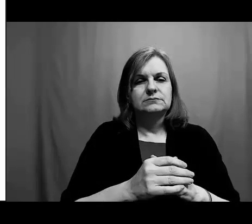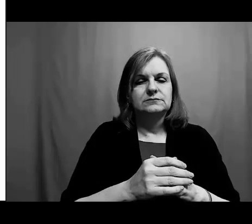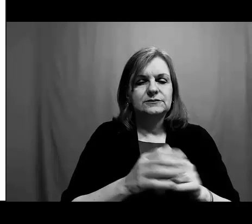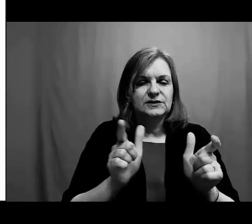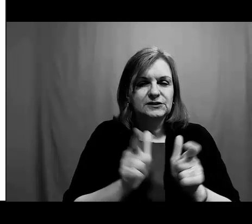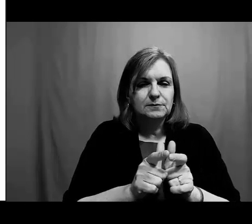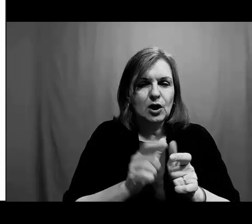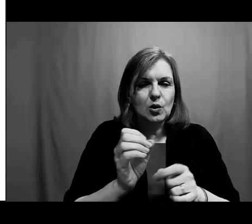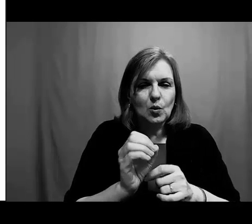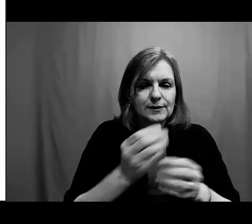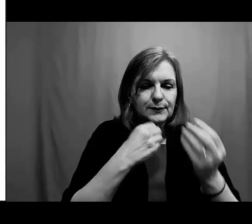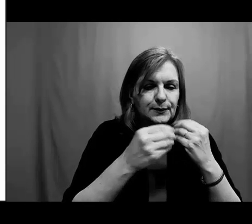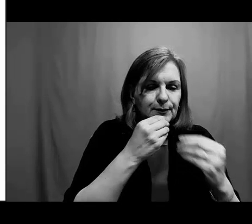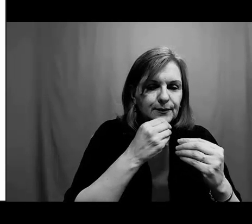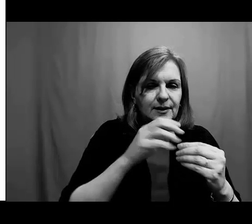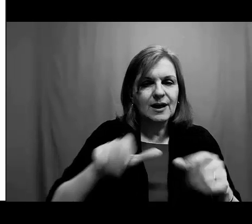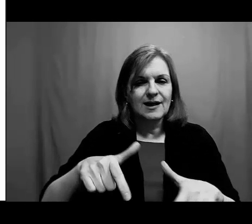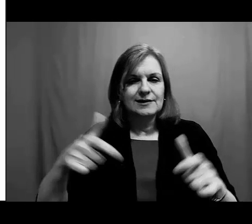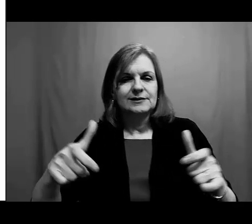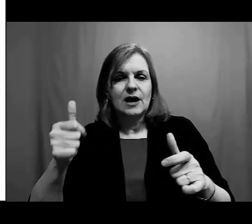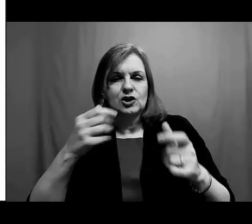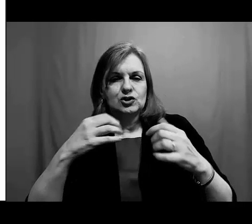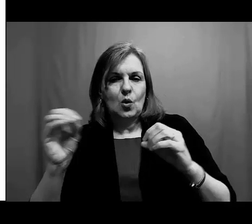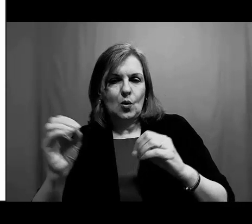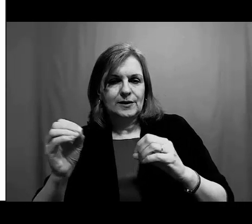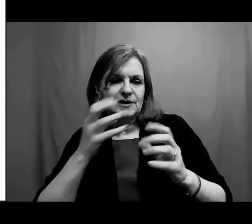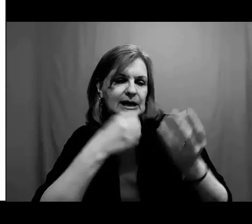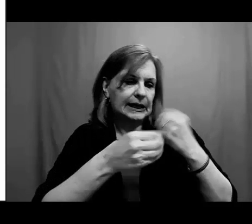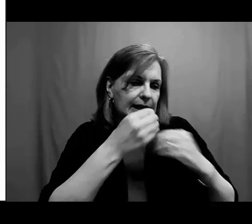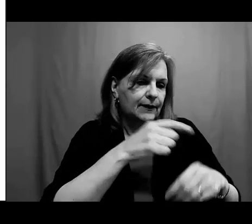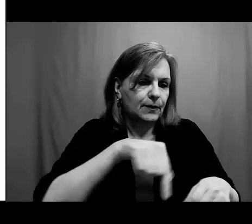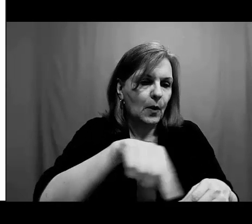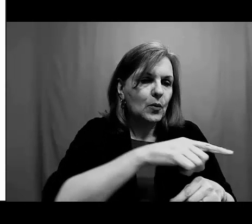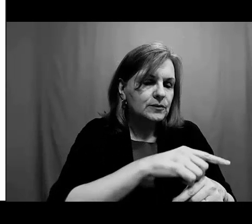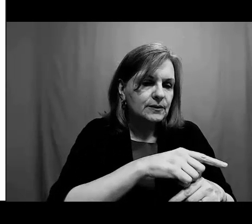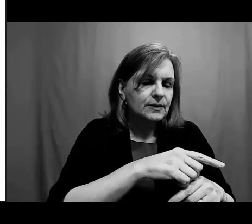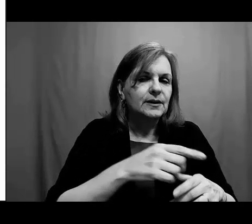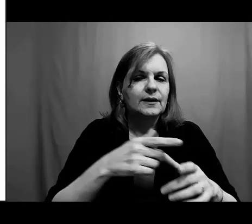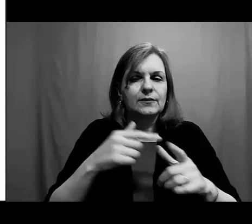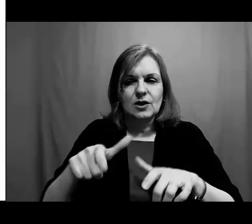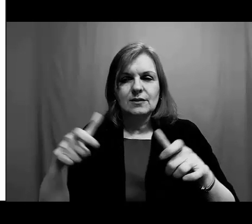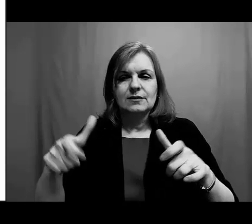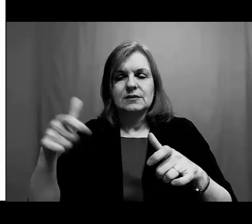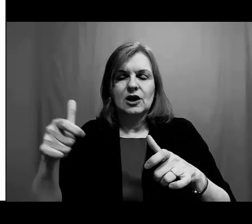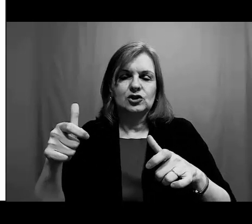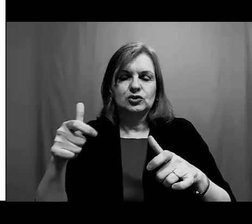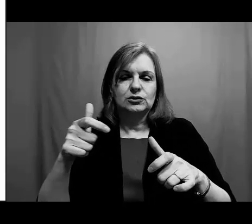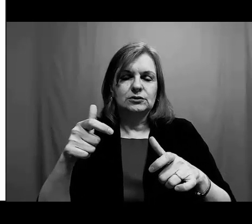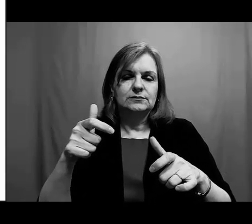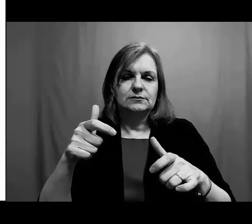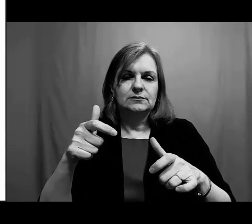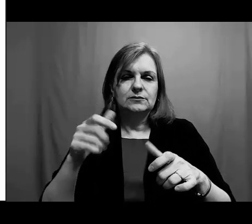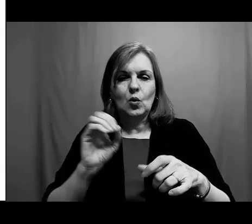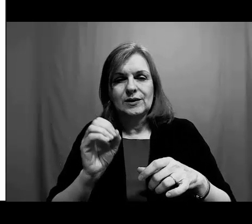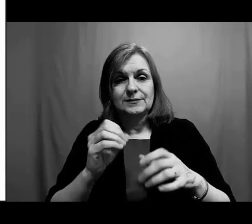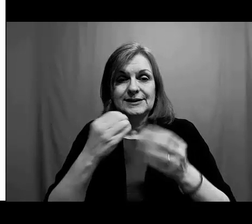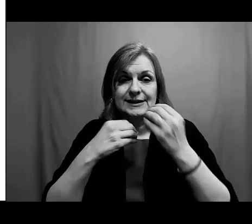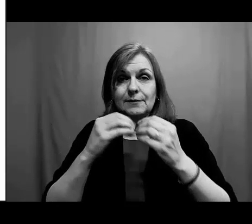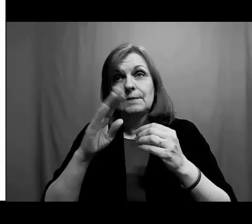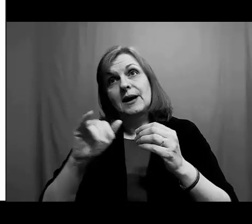those small organisms are eaten by larger organisms in high quantities -- those larger organisms are eaten by even larger